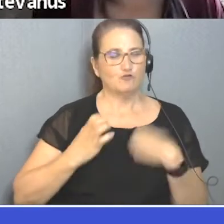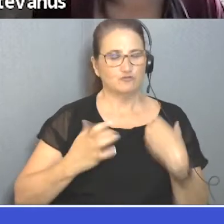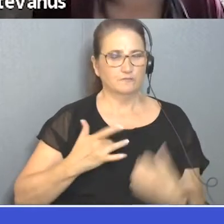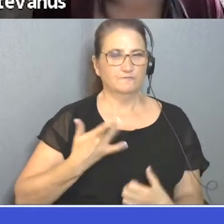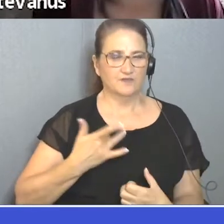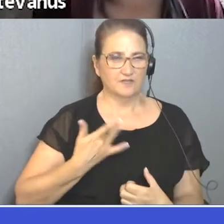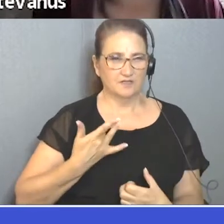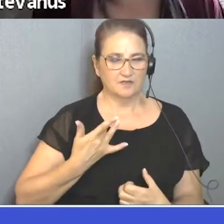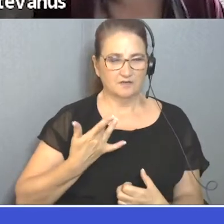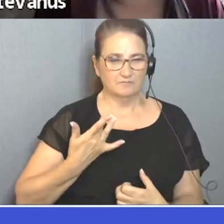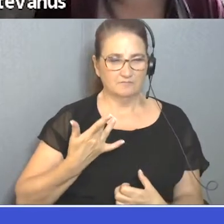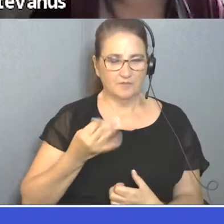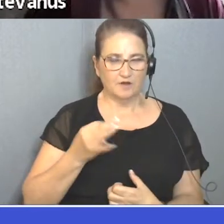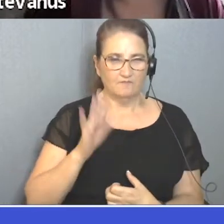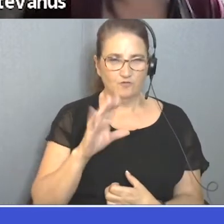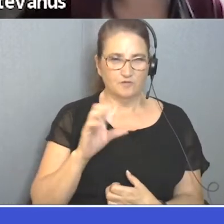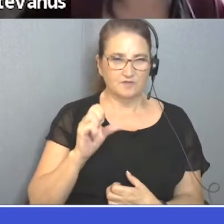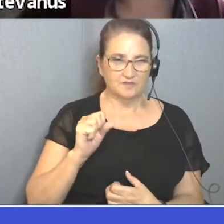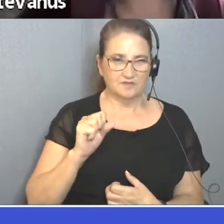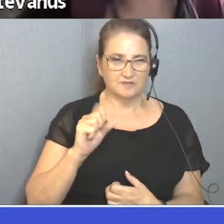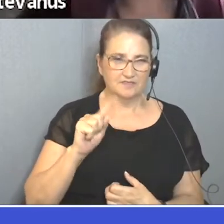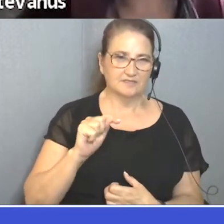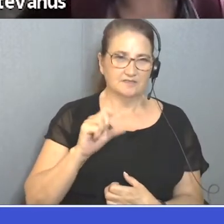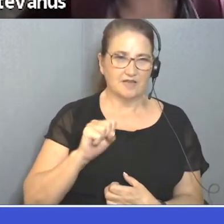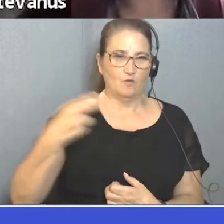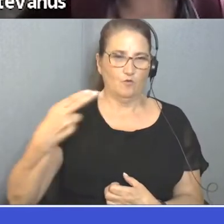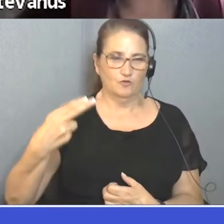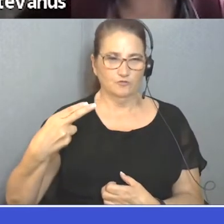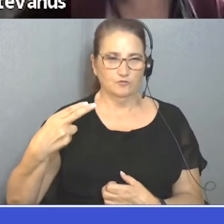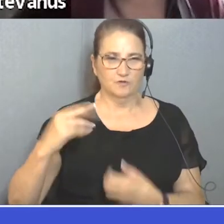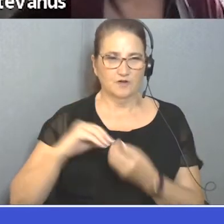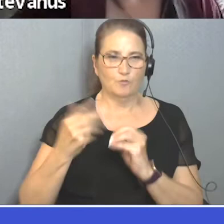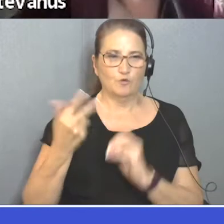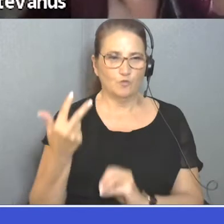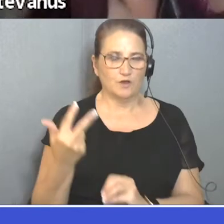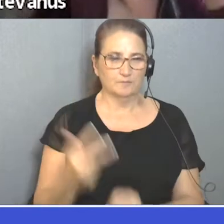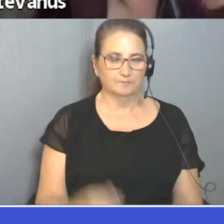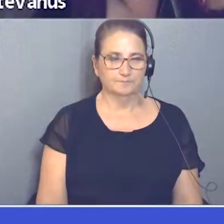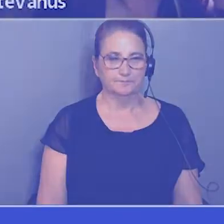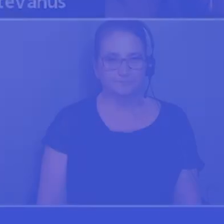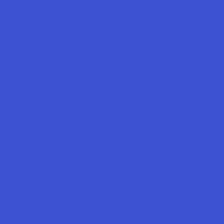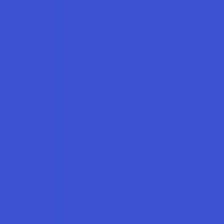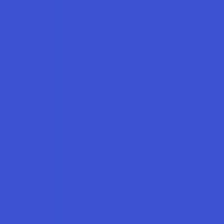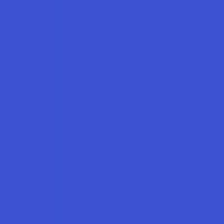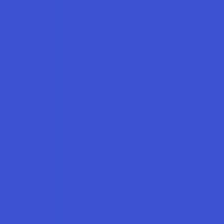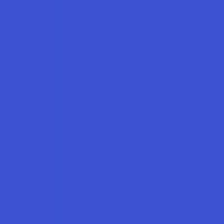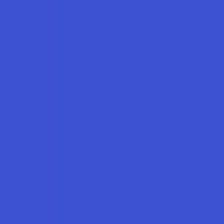state? Of your stakeholder in square three.